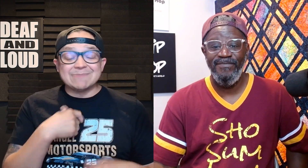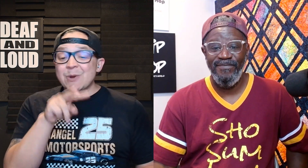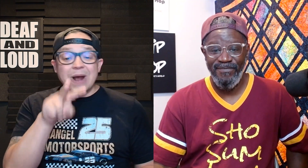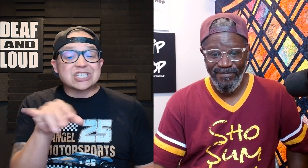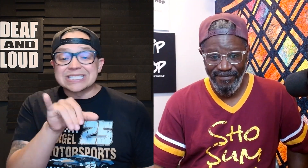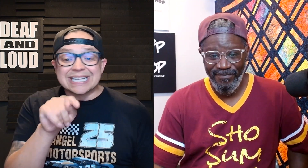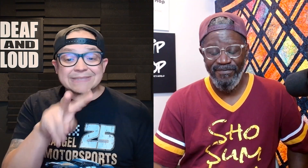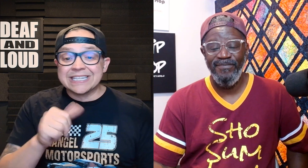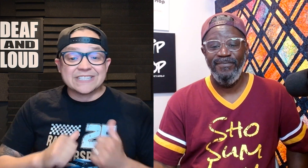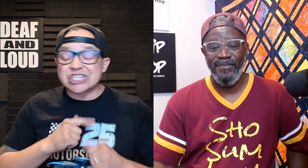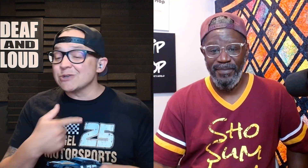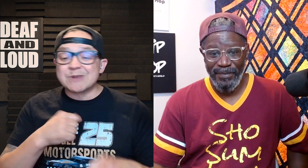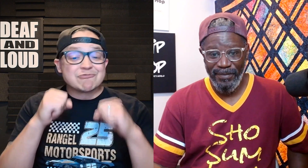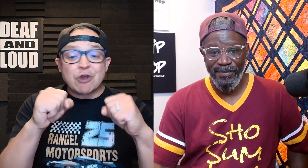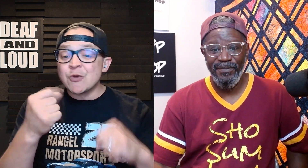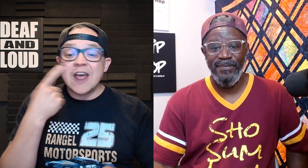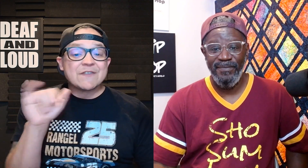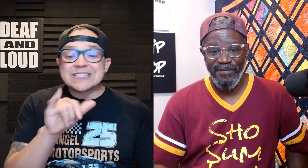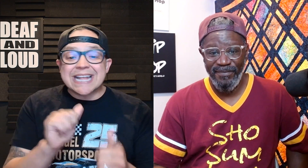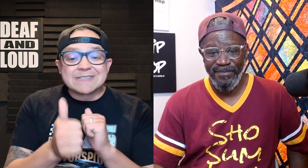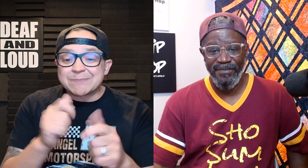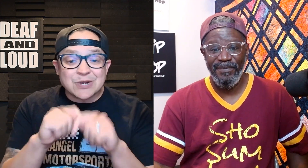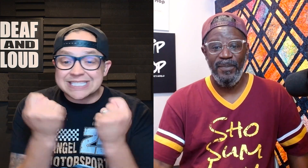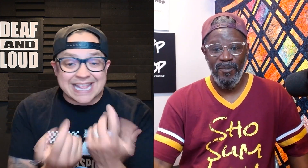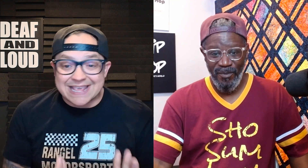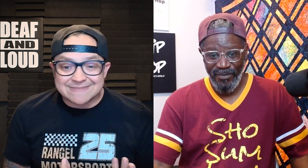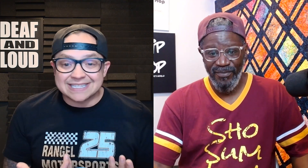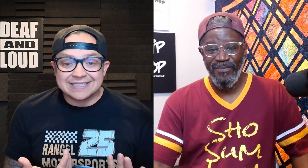We watch the same TV shows, we root for the same sports teams.